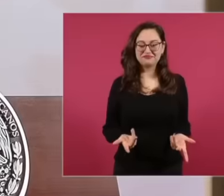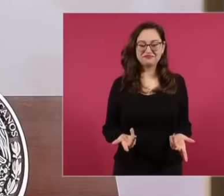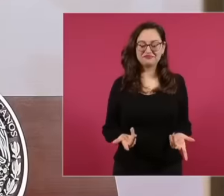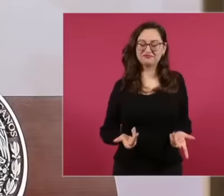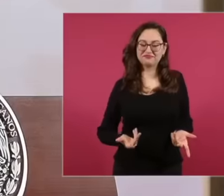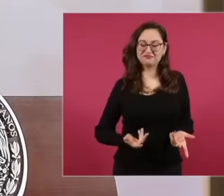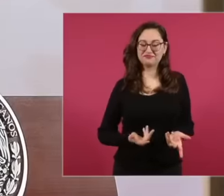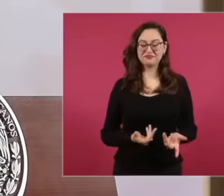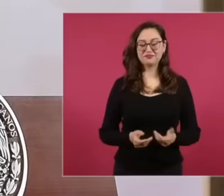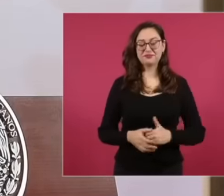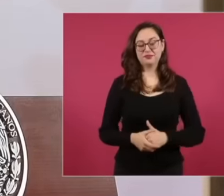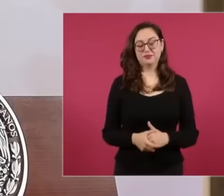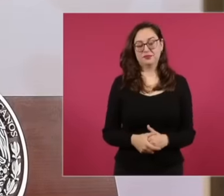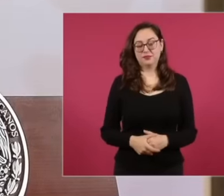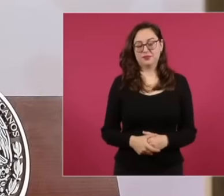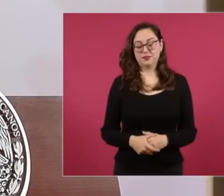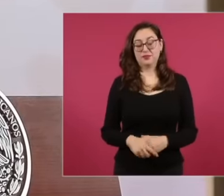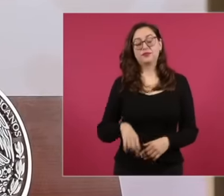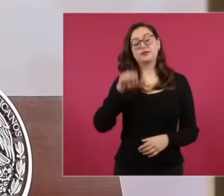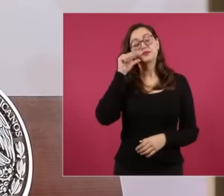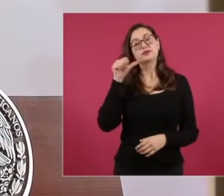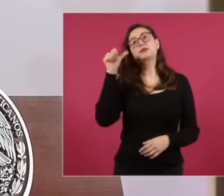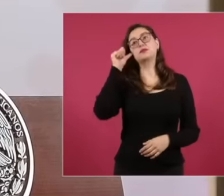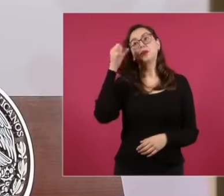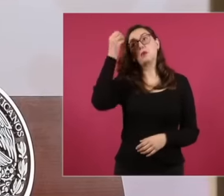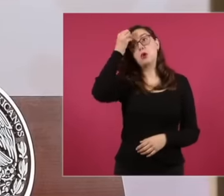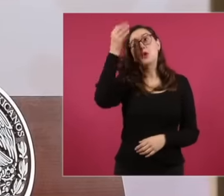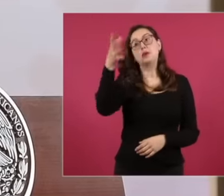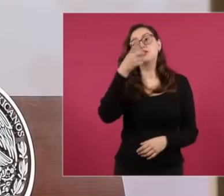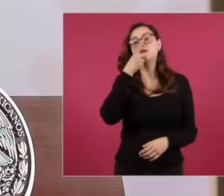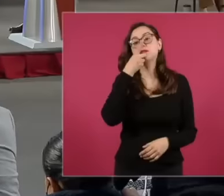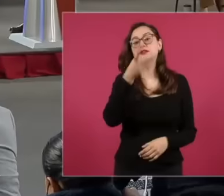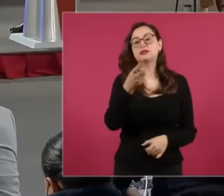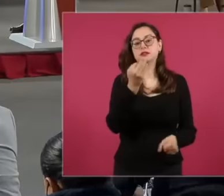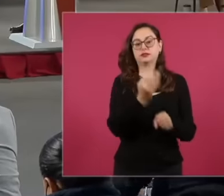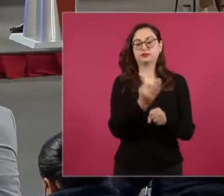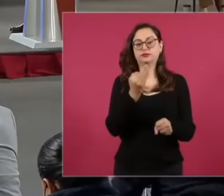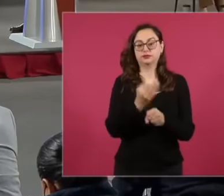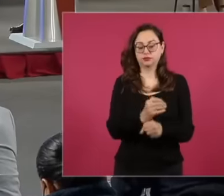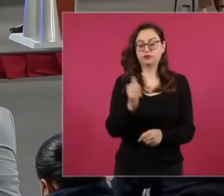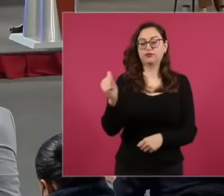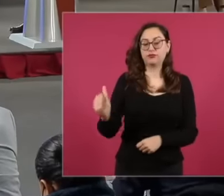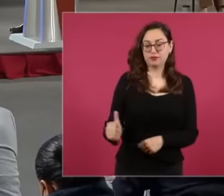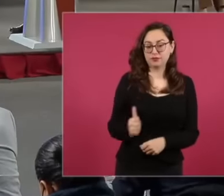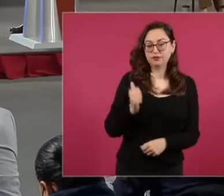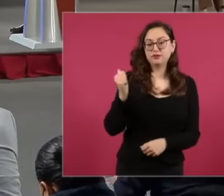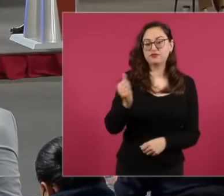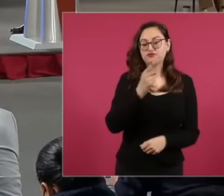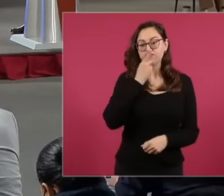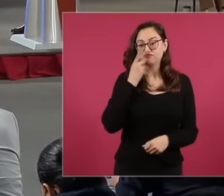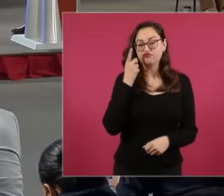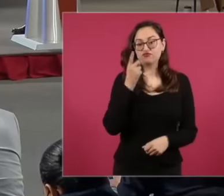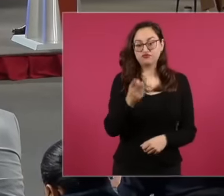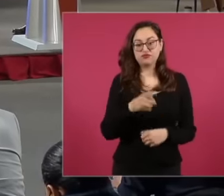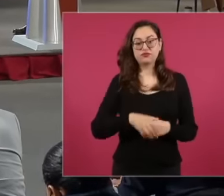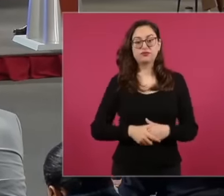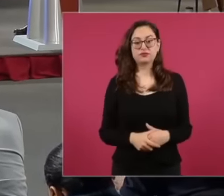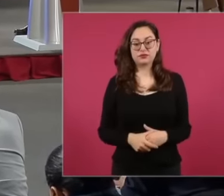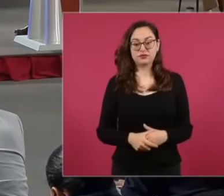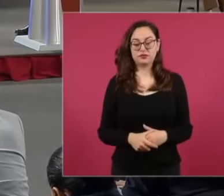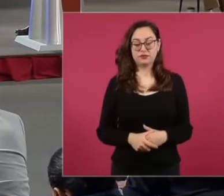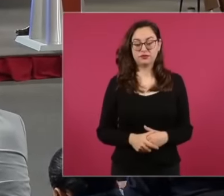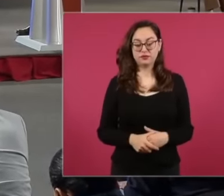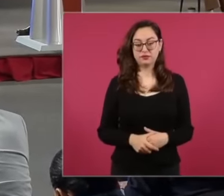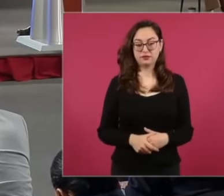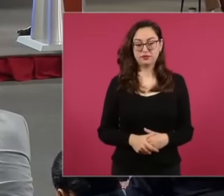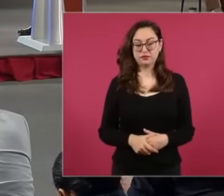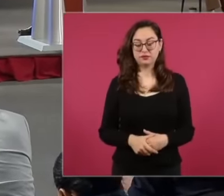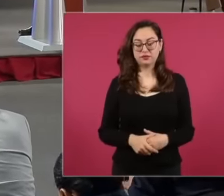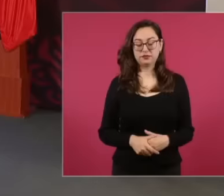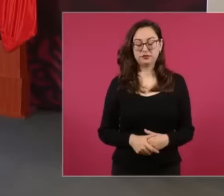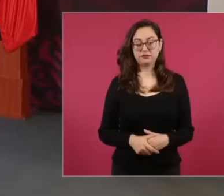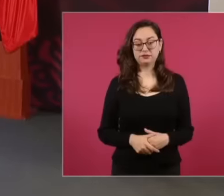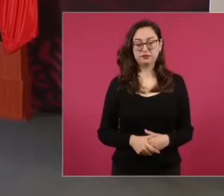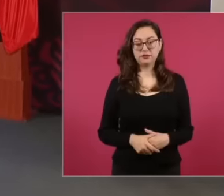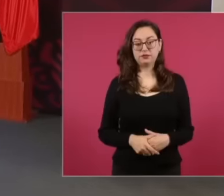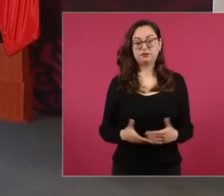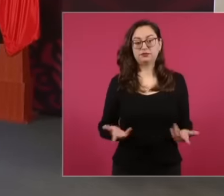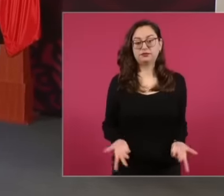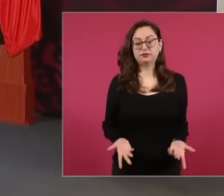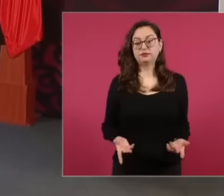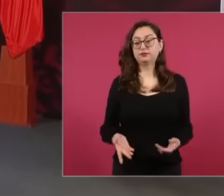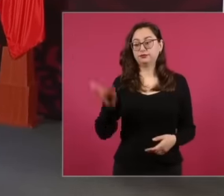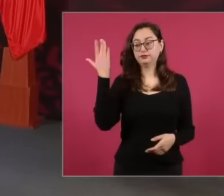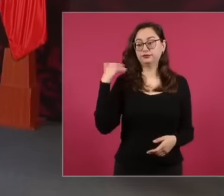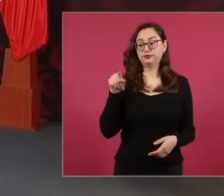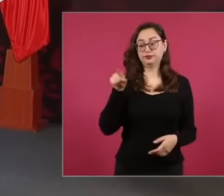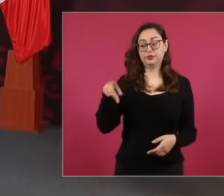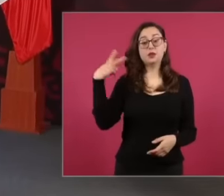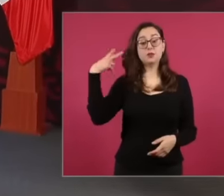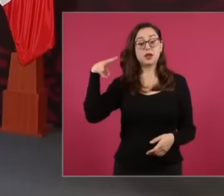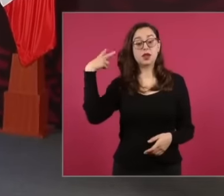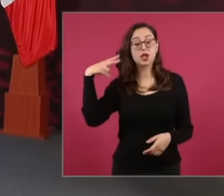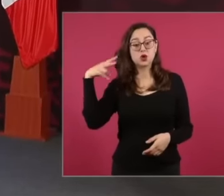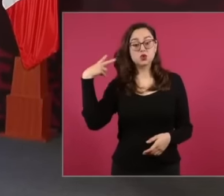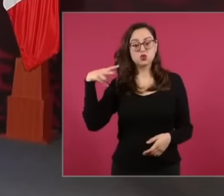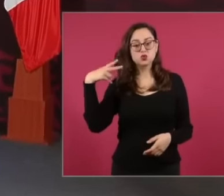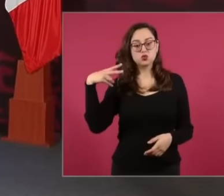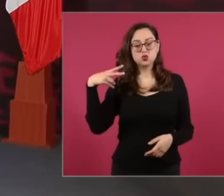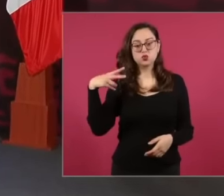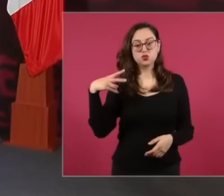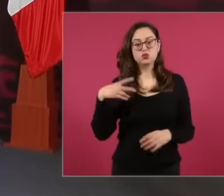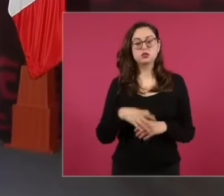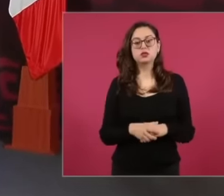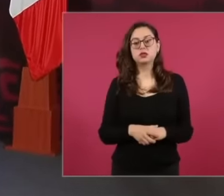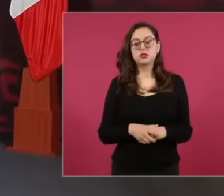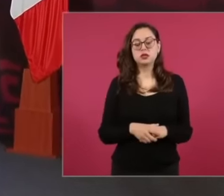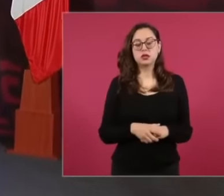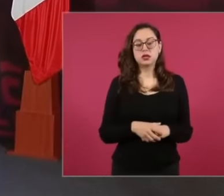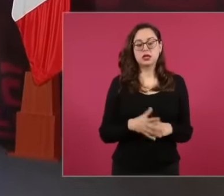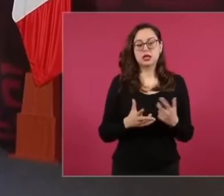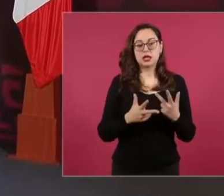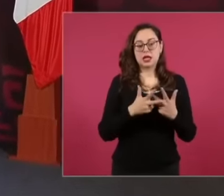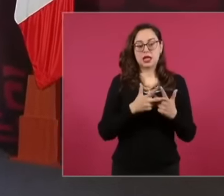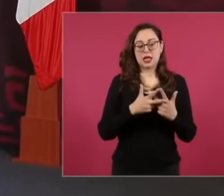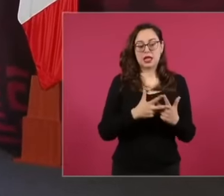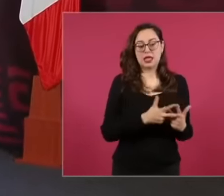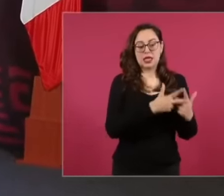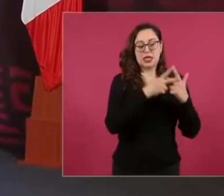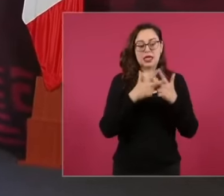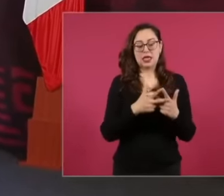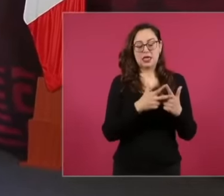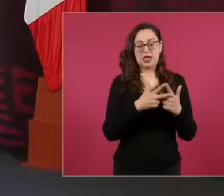to say it once and for all because they asked Rocío Nale for 200 million on Televisa because they had